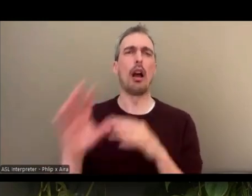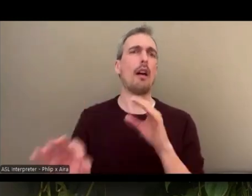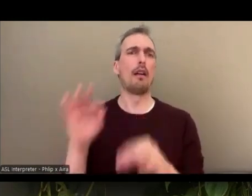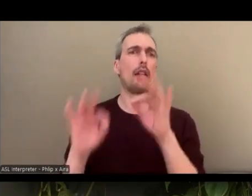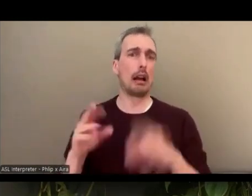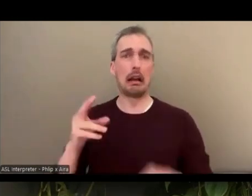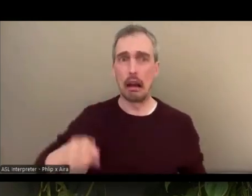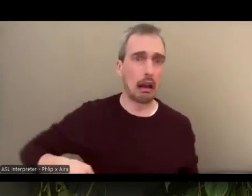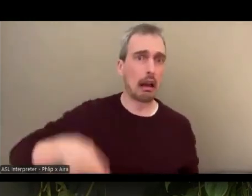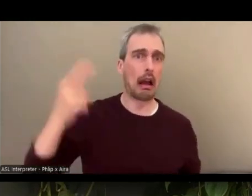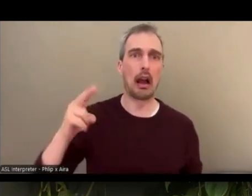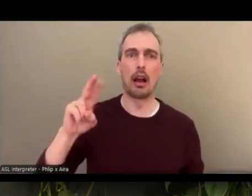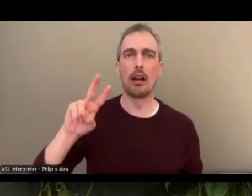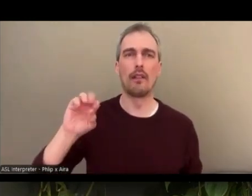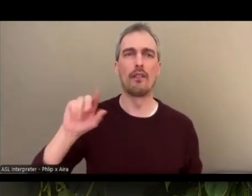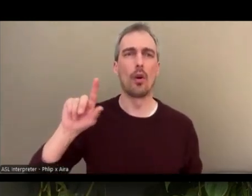You want it to identify all the problems. Right?